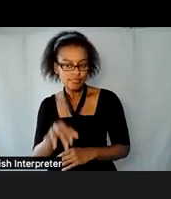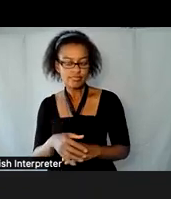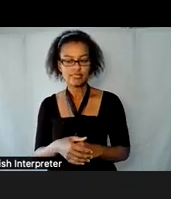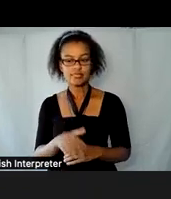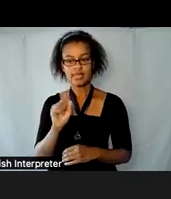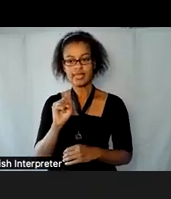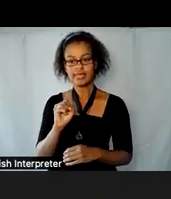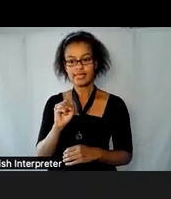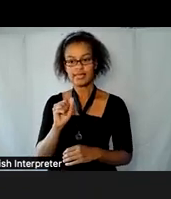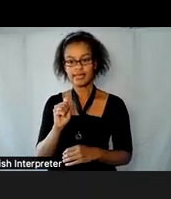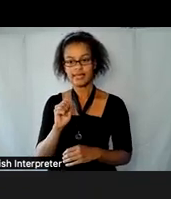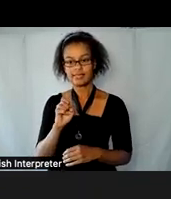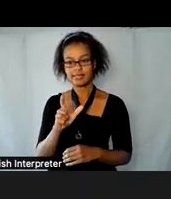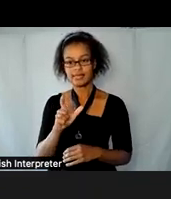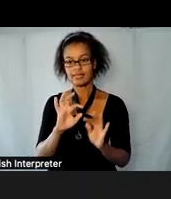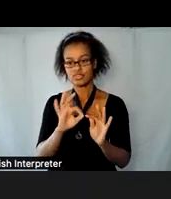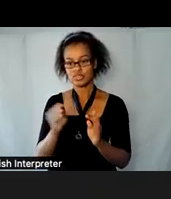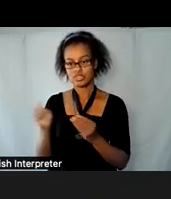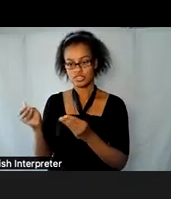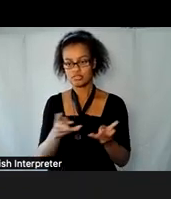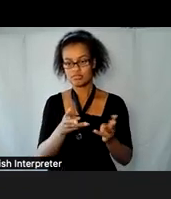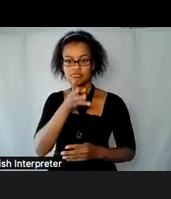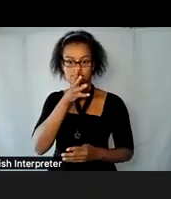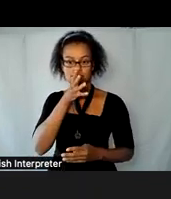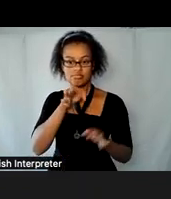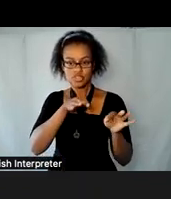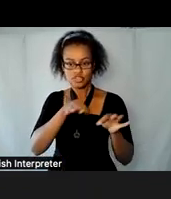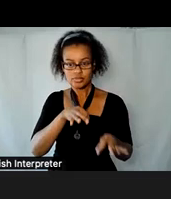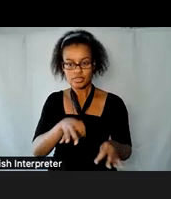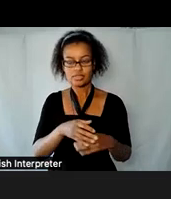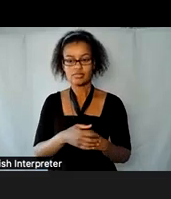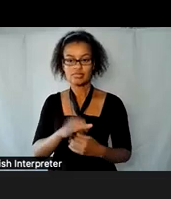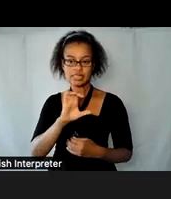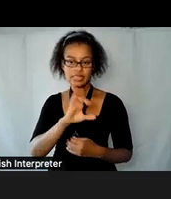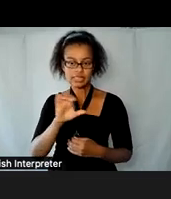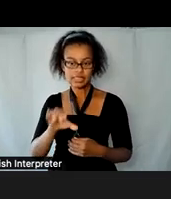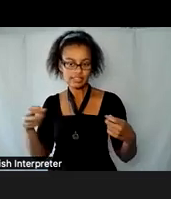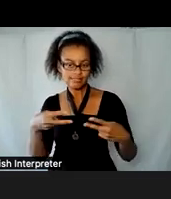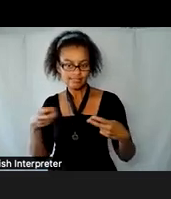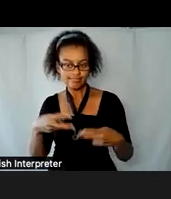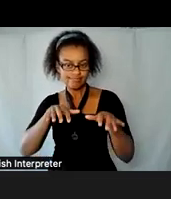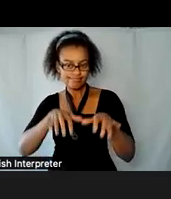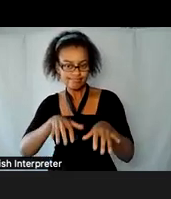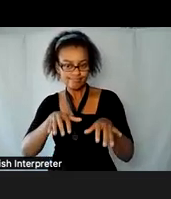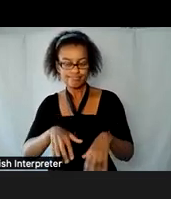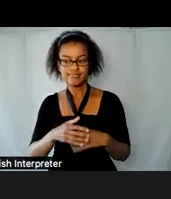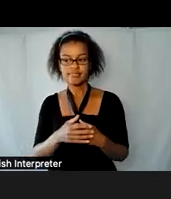or your description, closed caption and personal support support workers equipment rental.